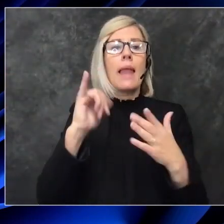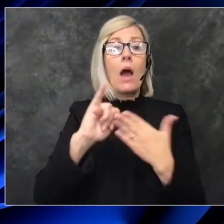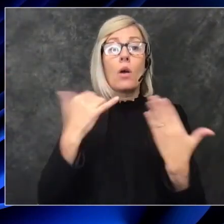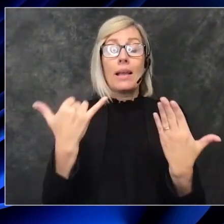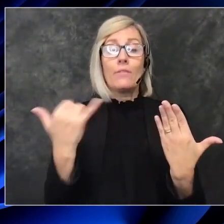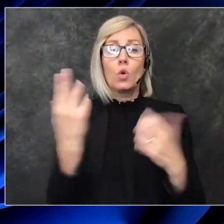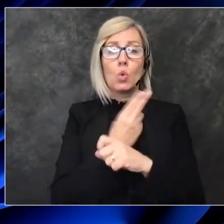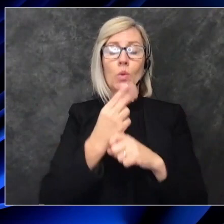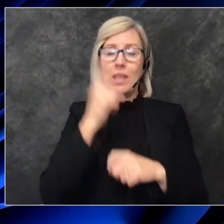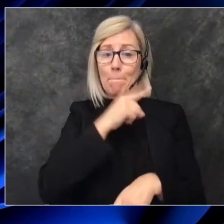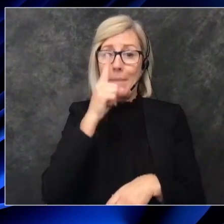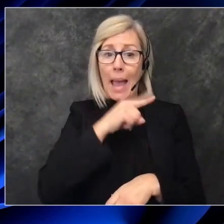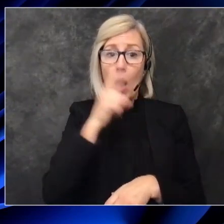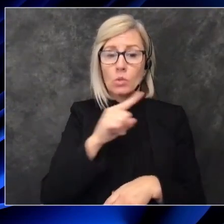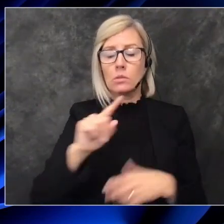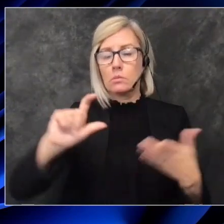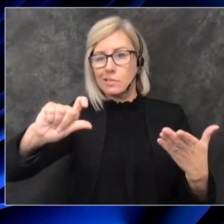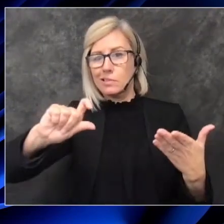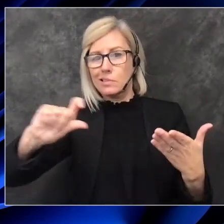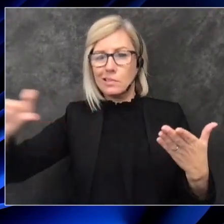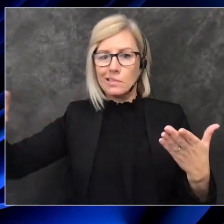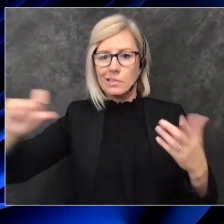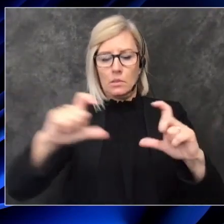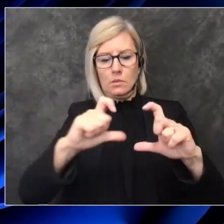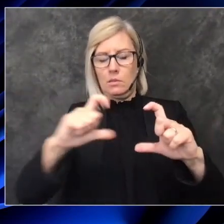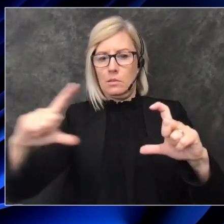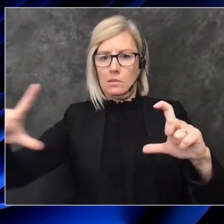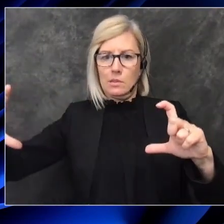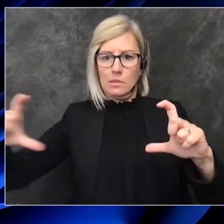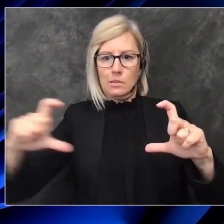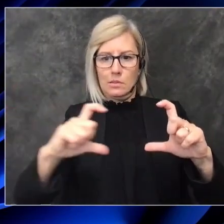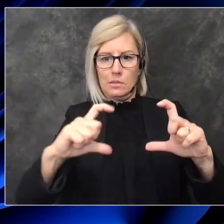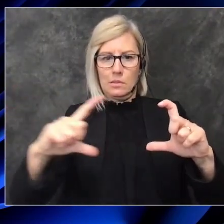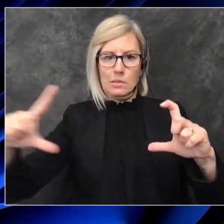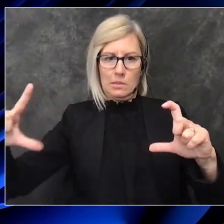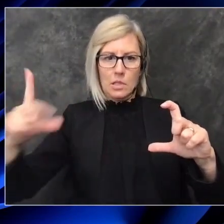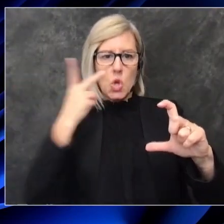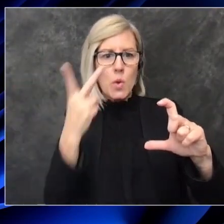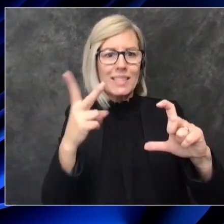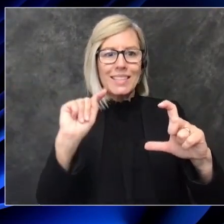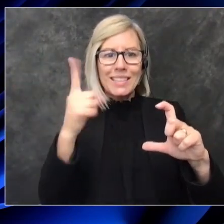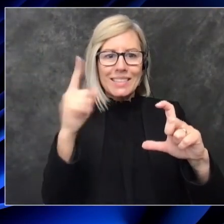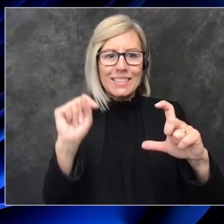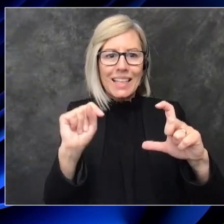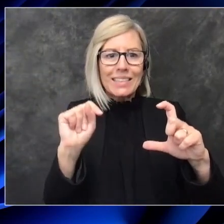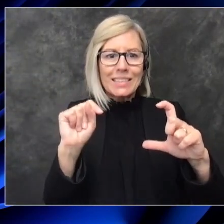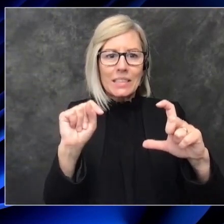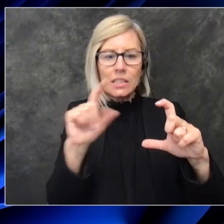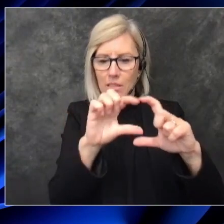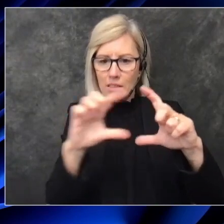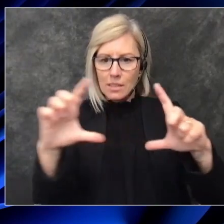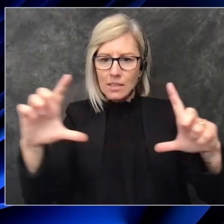Keyboard and resize it in any way you can actually see the text reflow on the screen so that it doesn't become